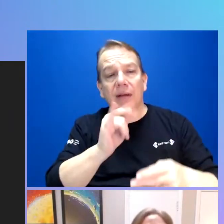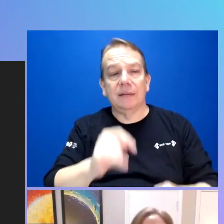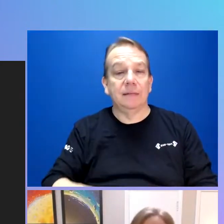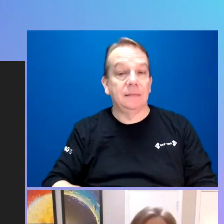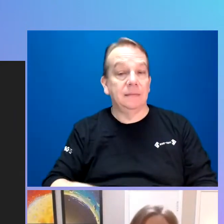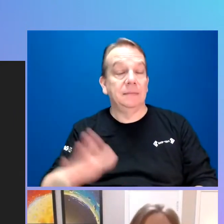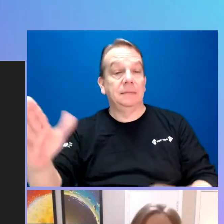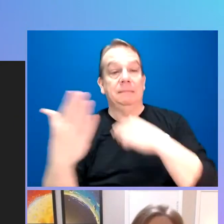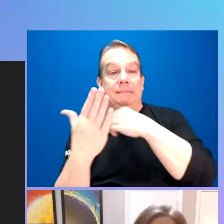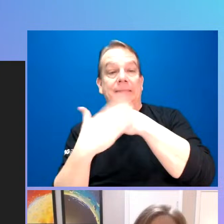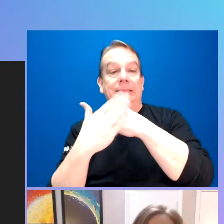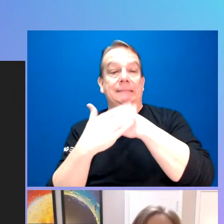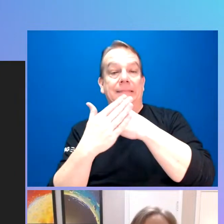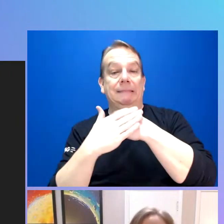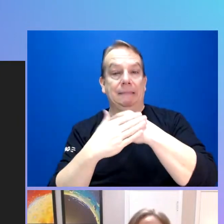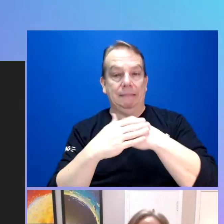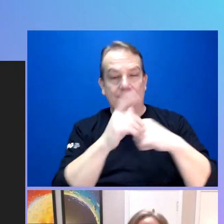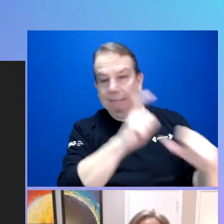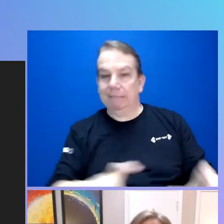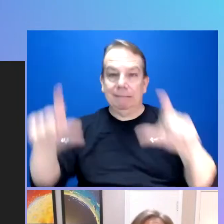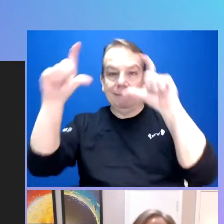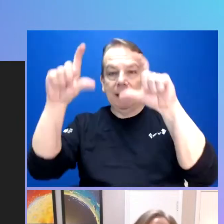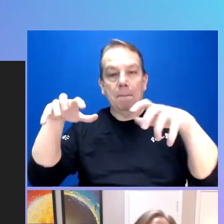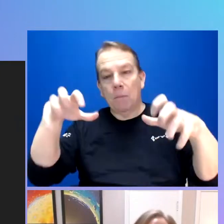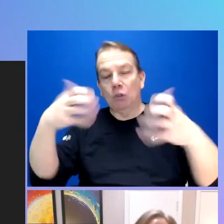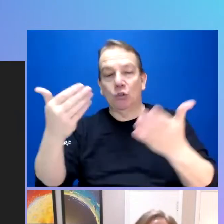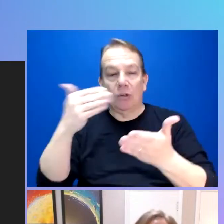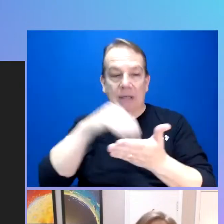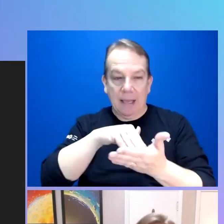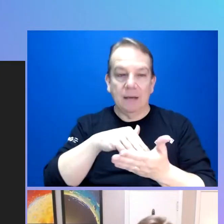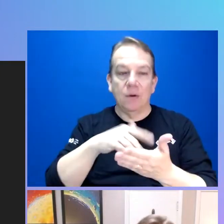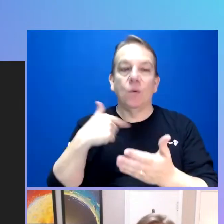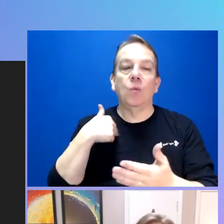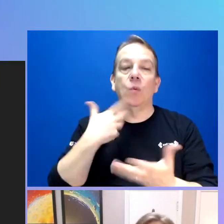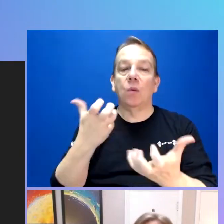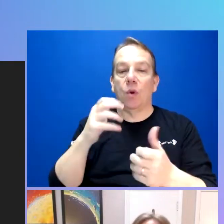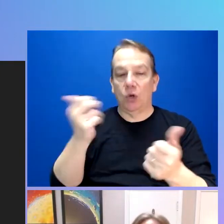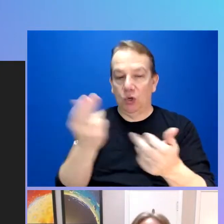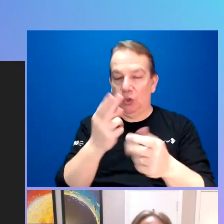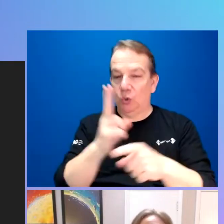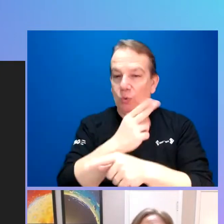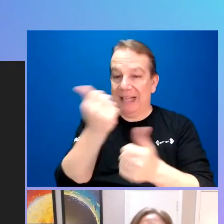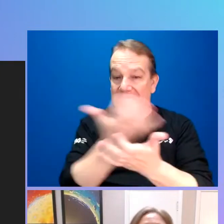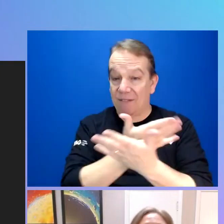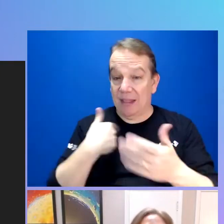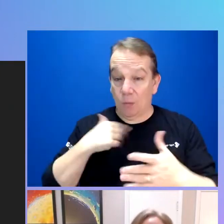out! Our monster has just appeared again. And to defeat it, we need to use everything we